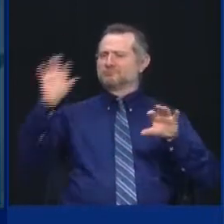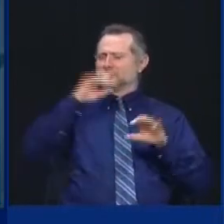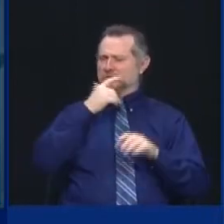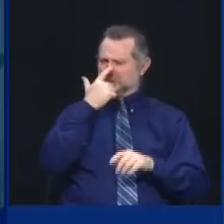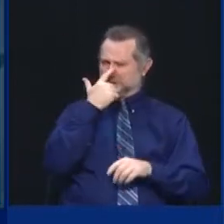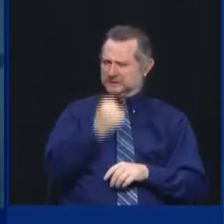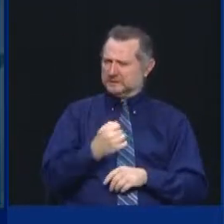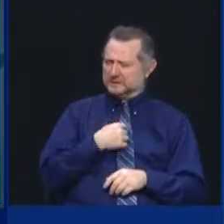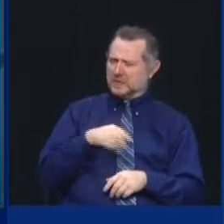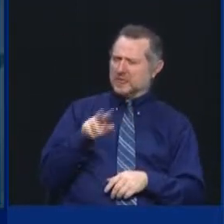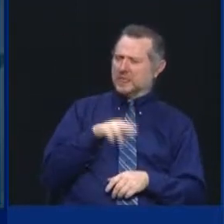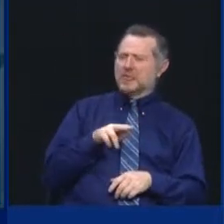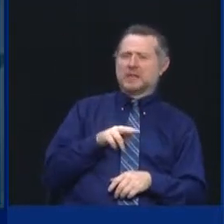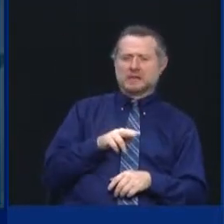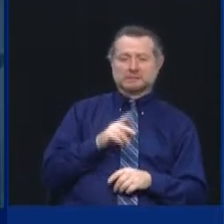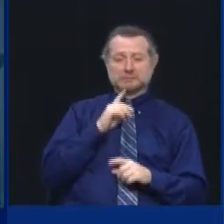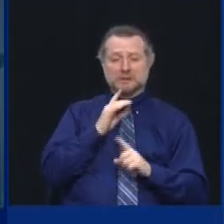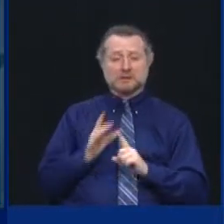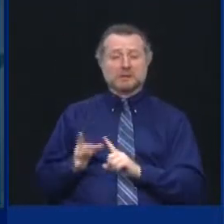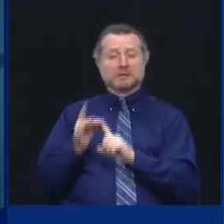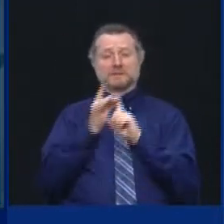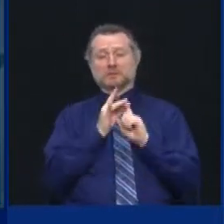YOU LOOK ACROSS THE STATE, AND